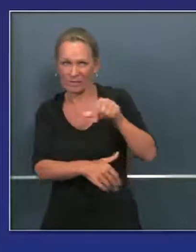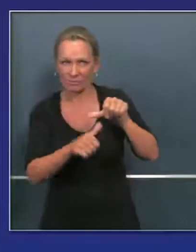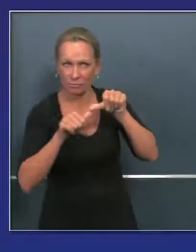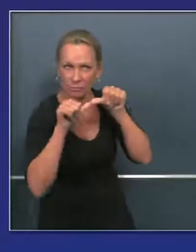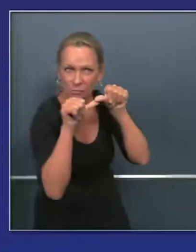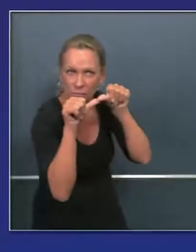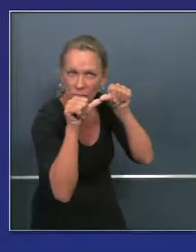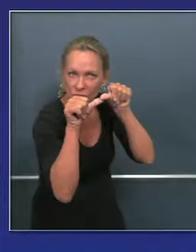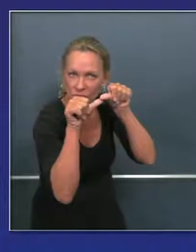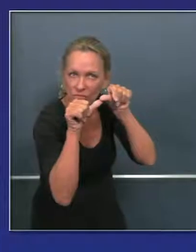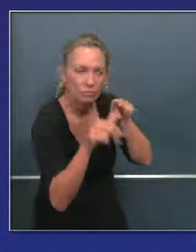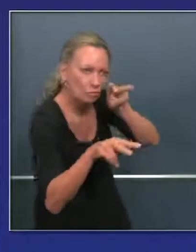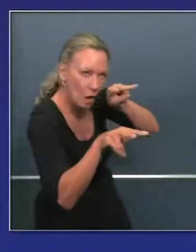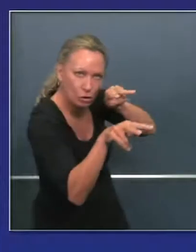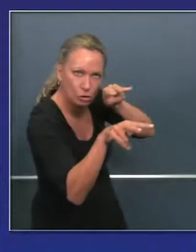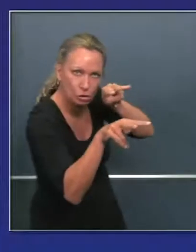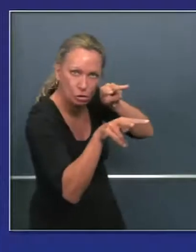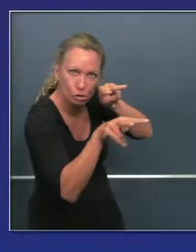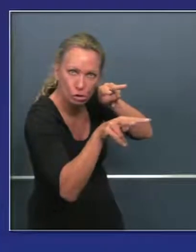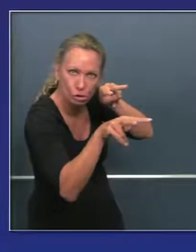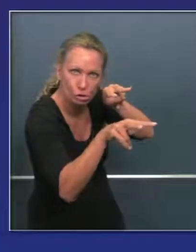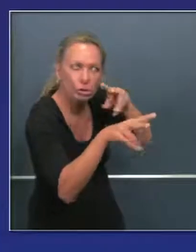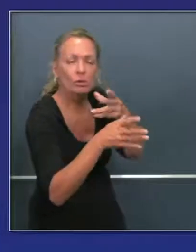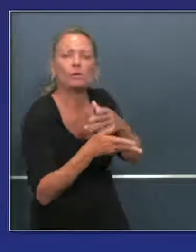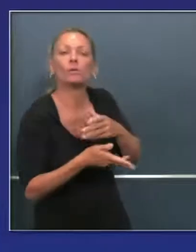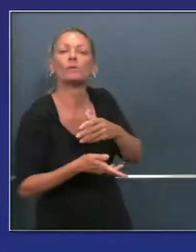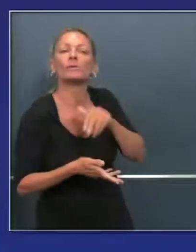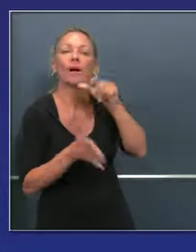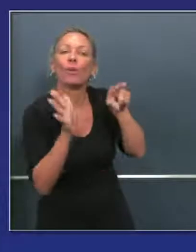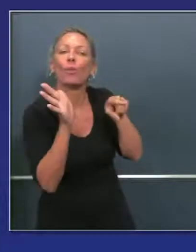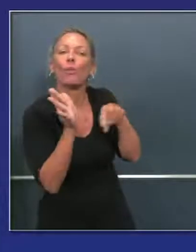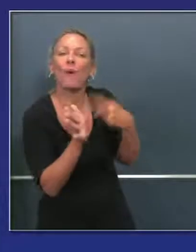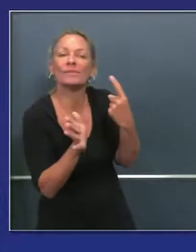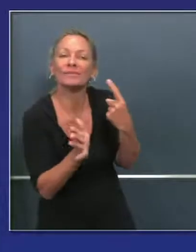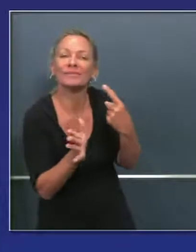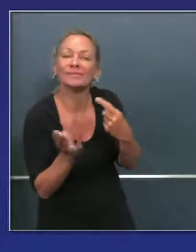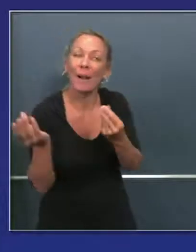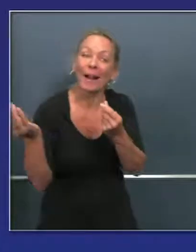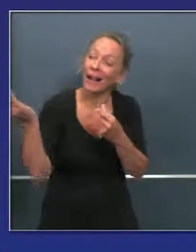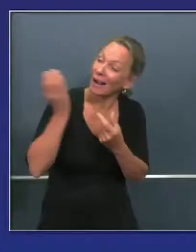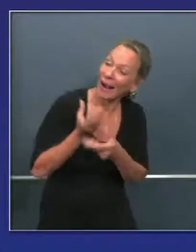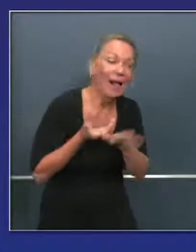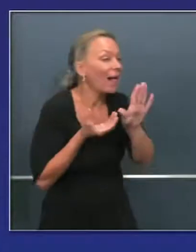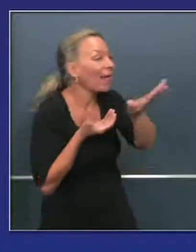enforcing these rules and regulations not punitive ly again it's not a ready fire aim approach it's a